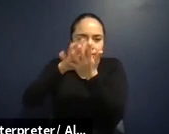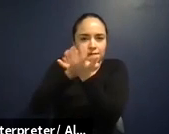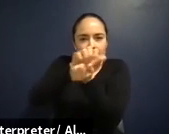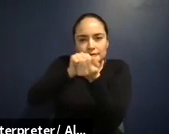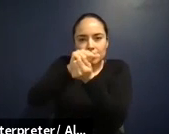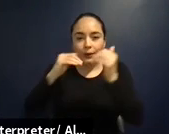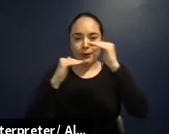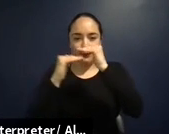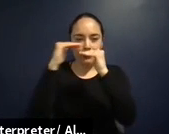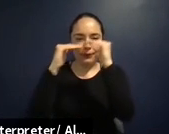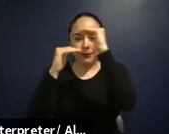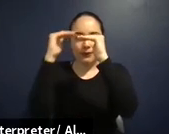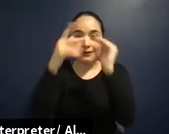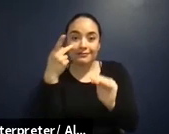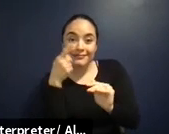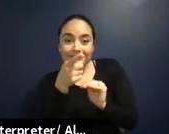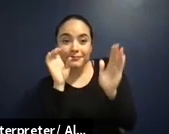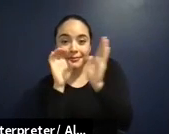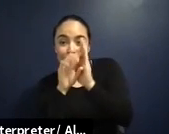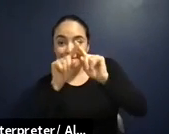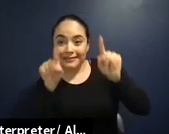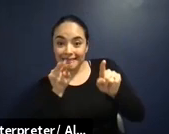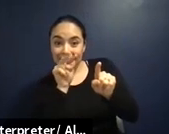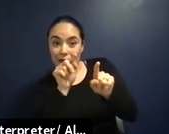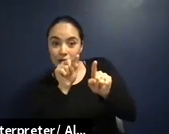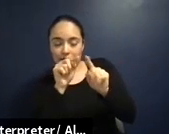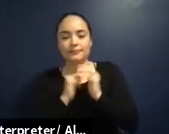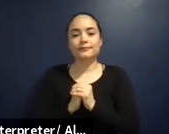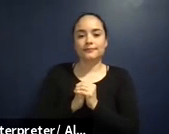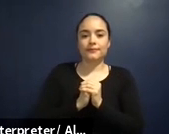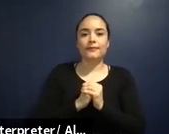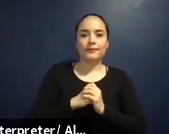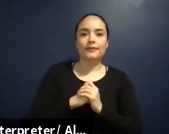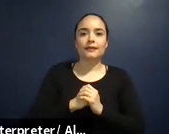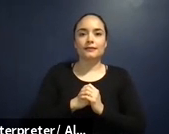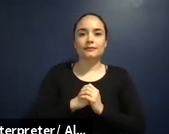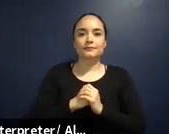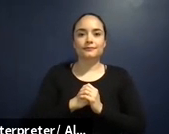have to look at. So in Minecraft, we have two kinds of sandstone, we have yellow sandstone and red